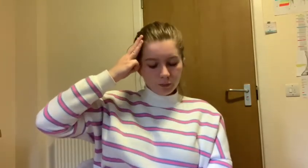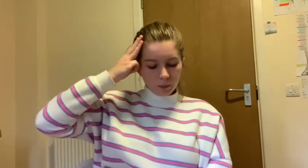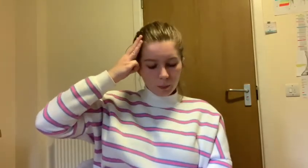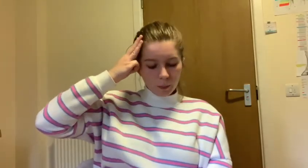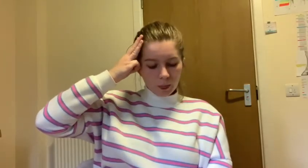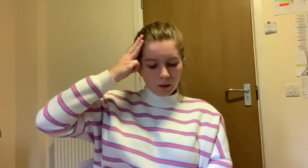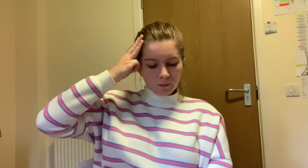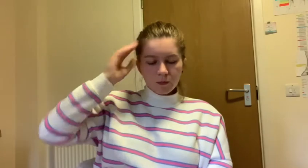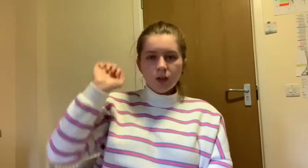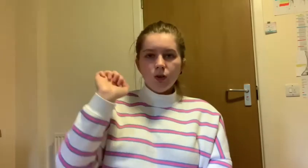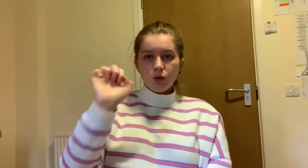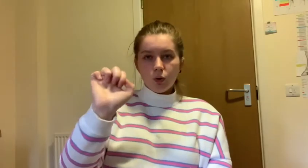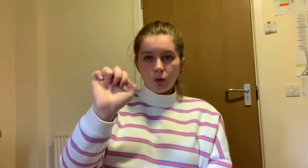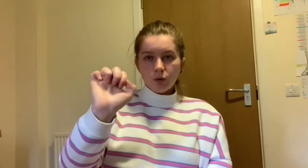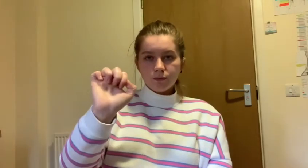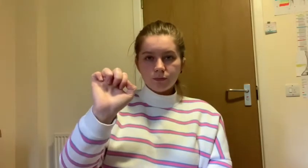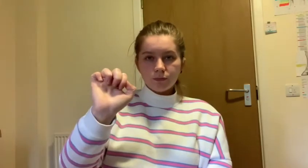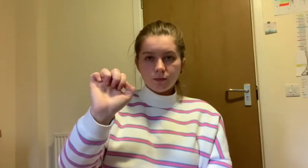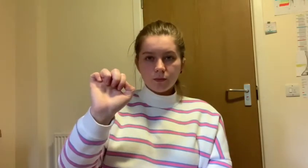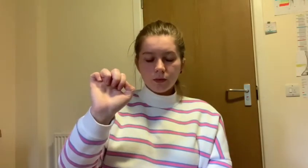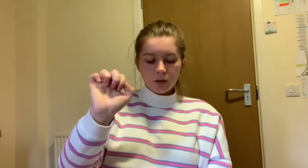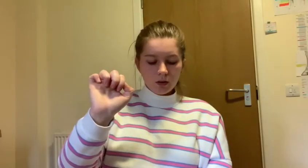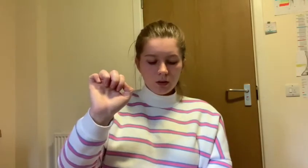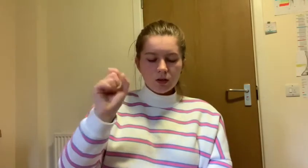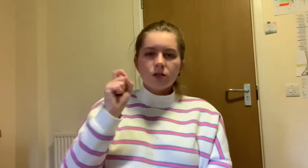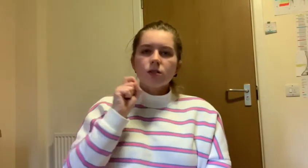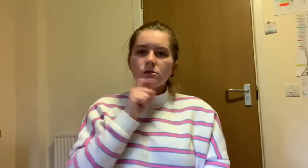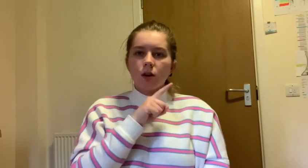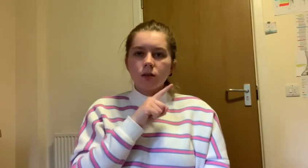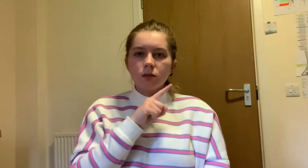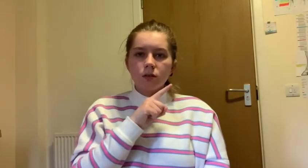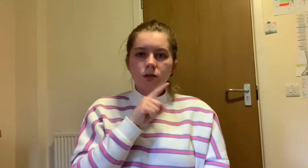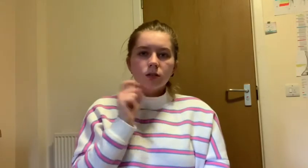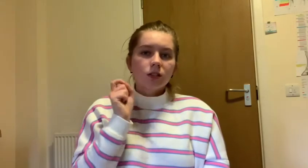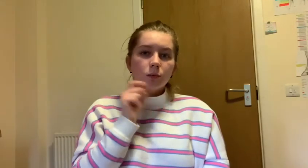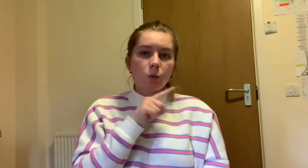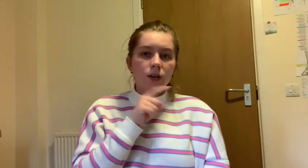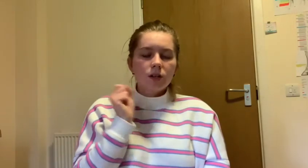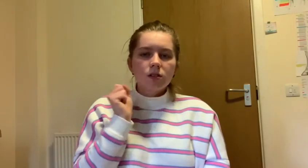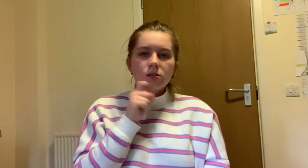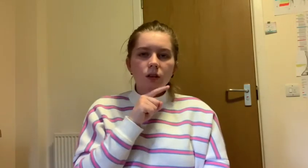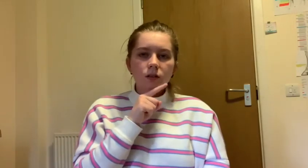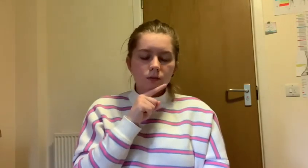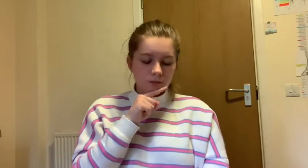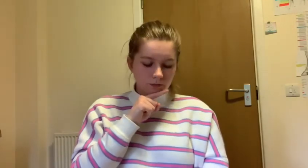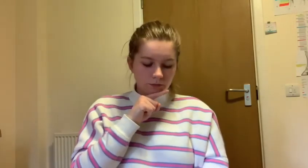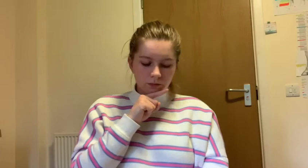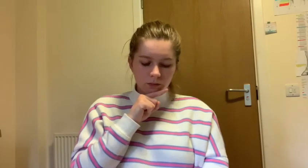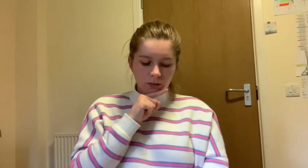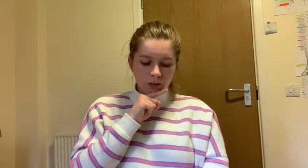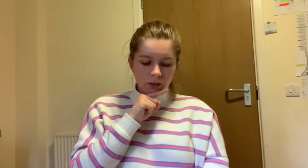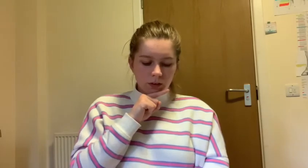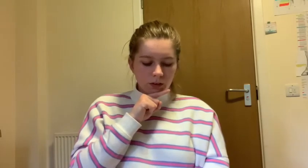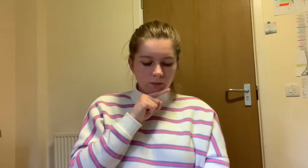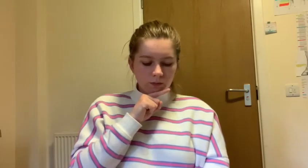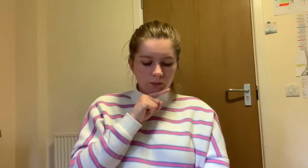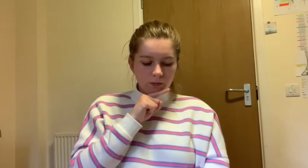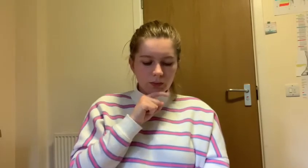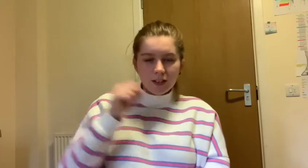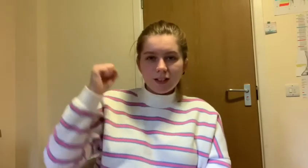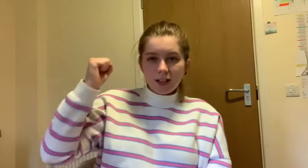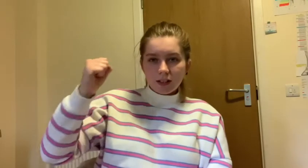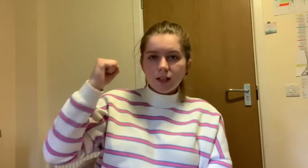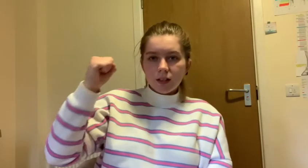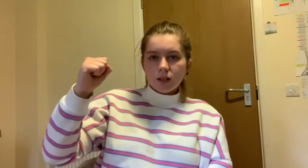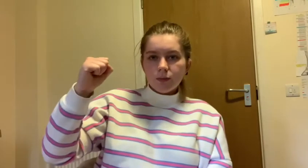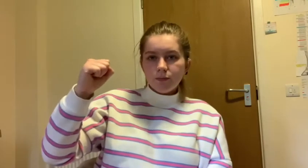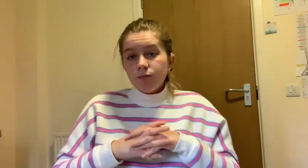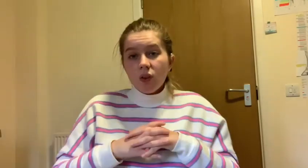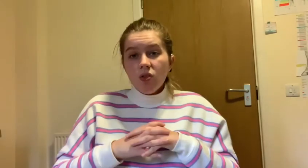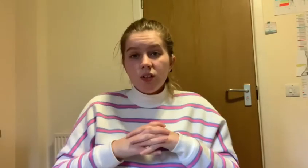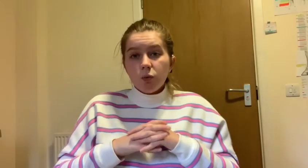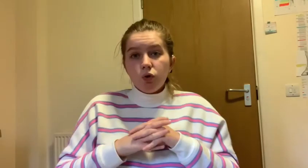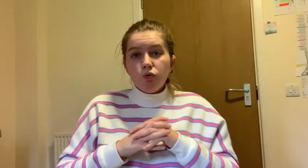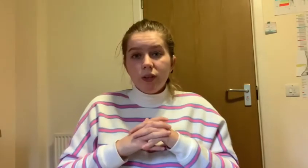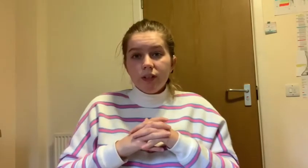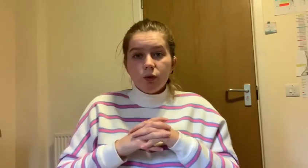"Your son" because its a boy "is killing it"